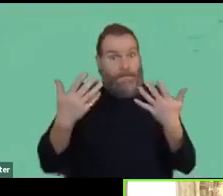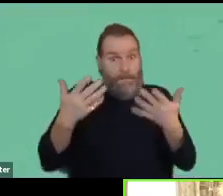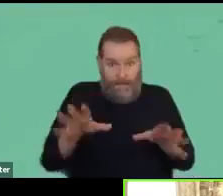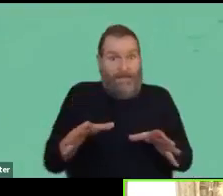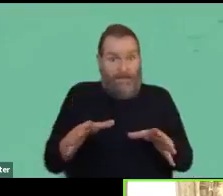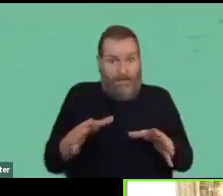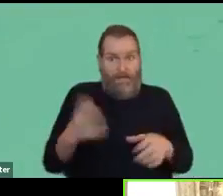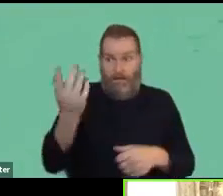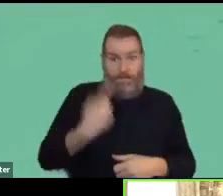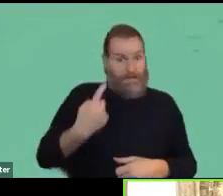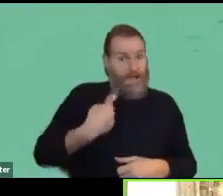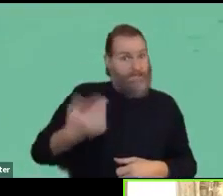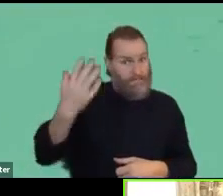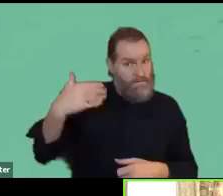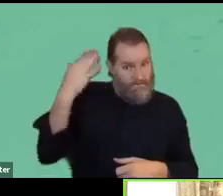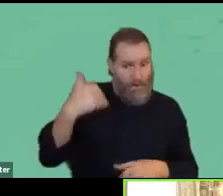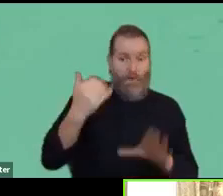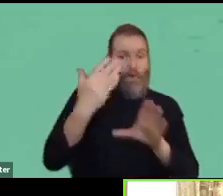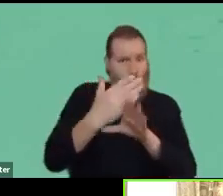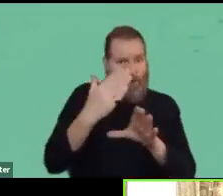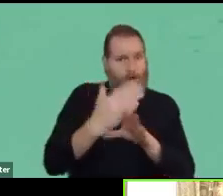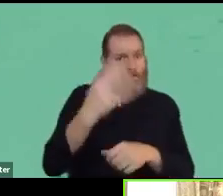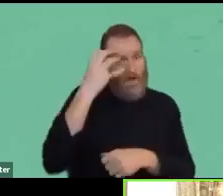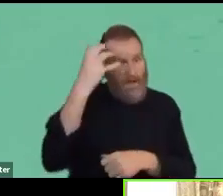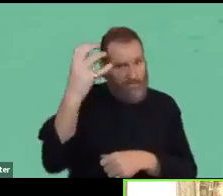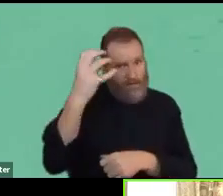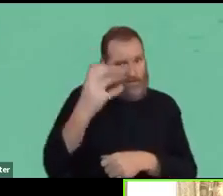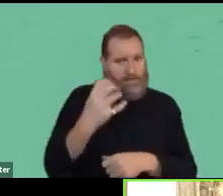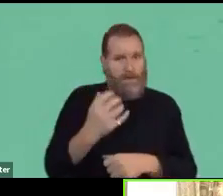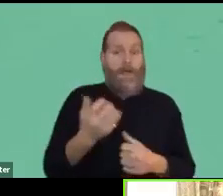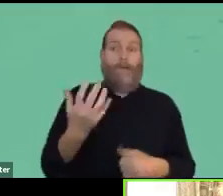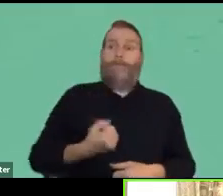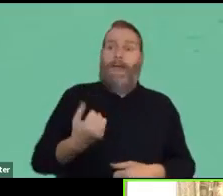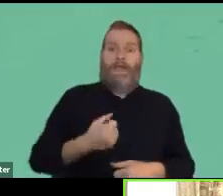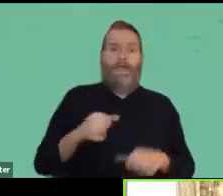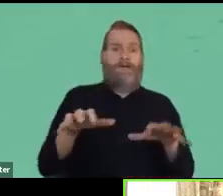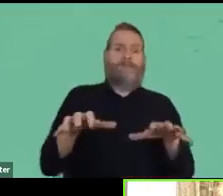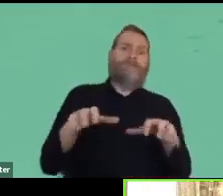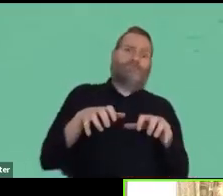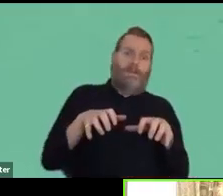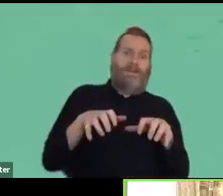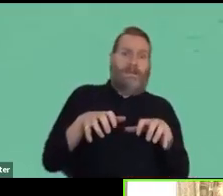many of us who were subject to the pay freeze and the pay pause and okay towards the end I was like